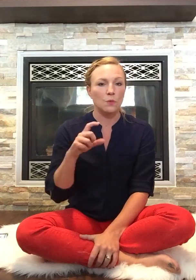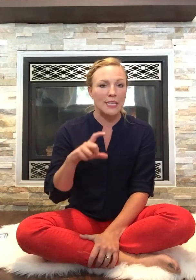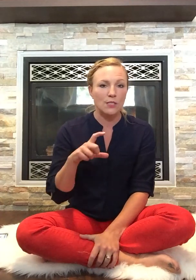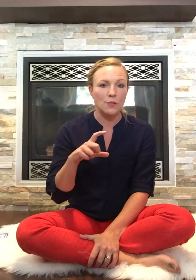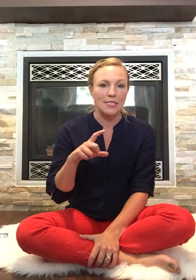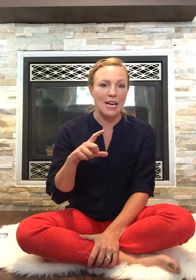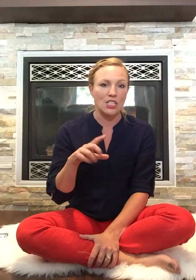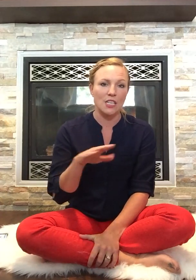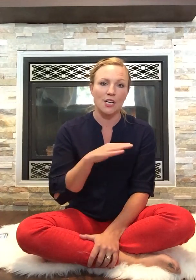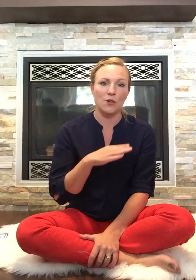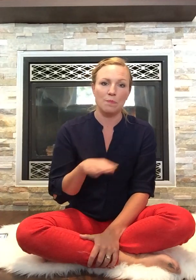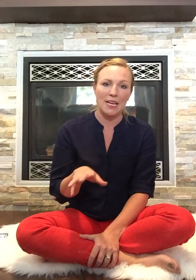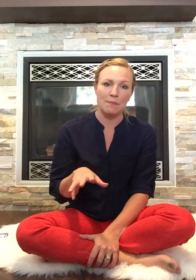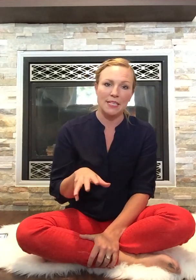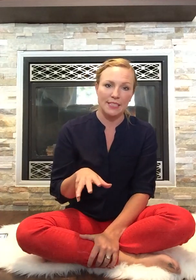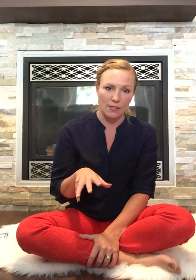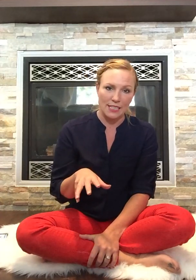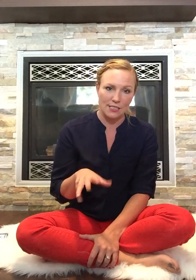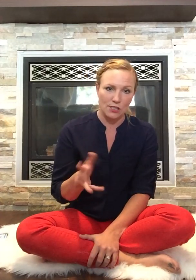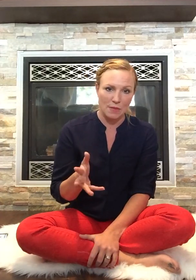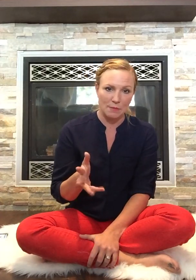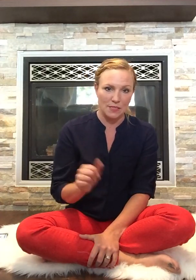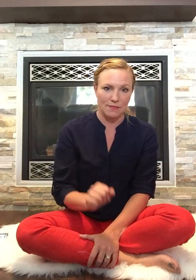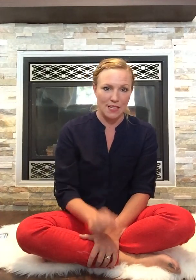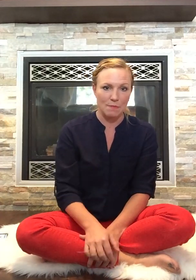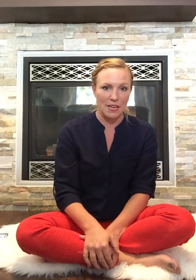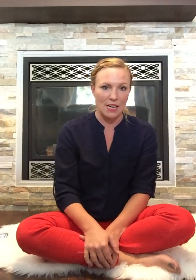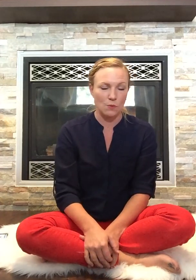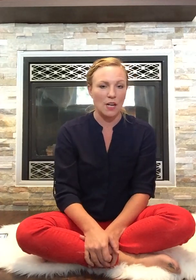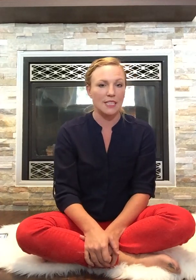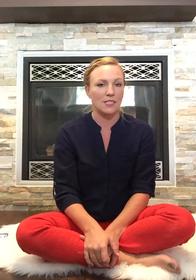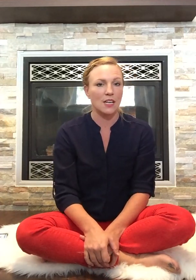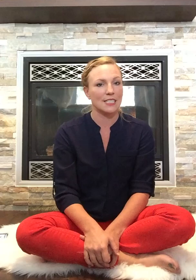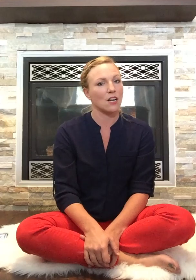resource section under baby lyrics you should be able to find them there as well, and the song is